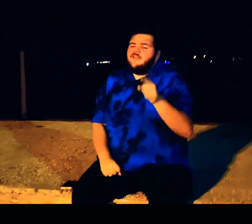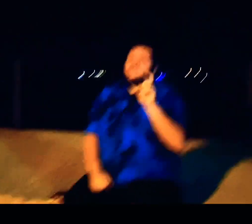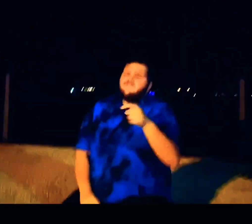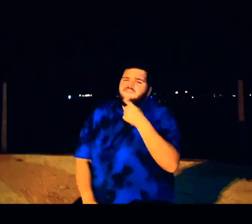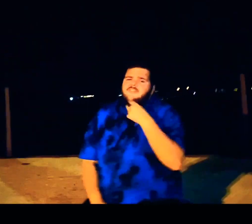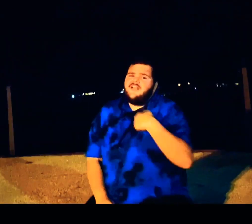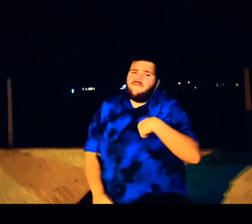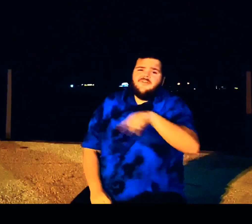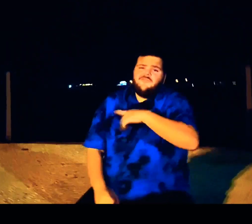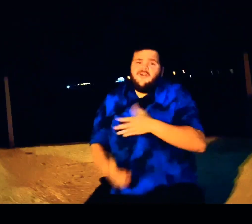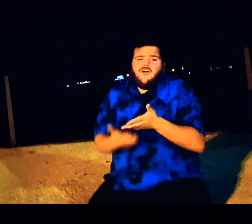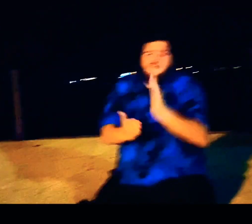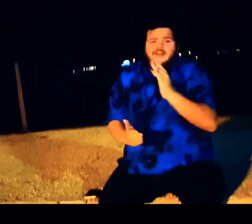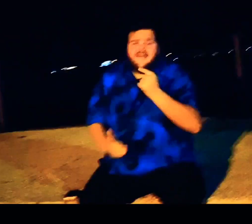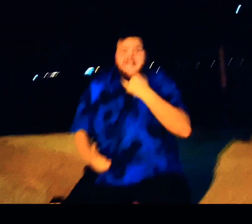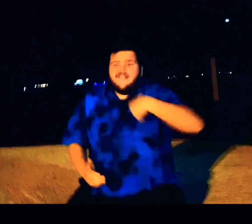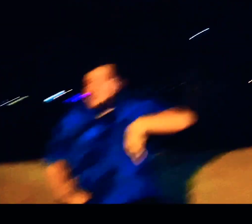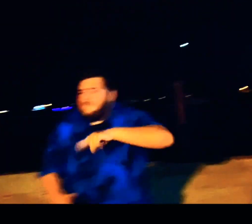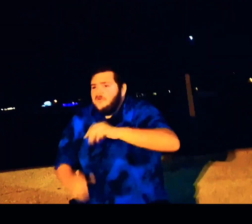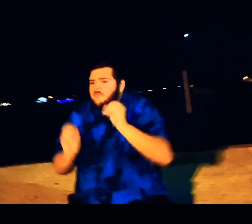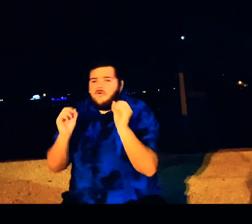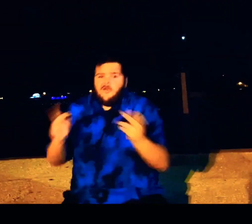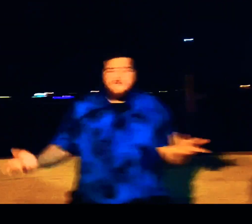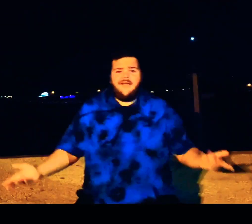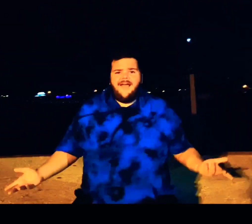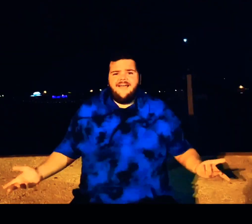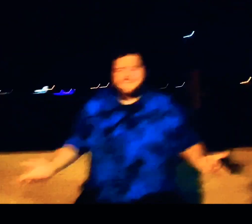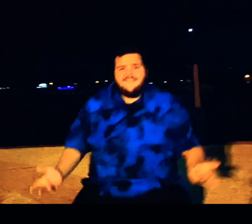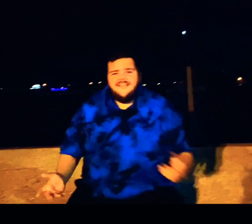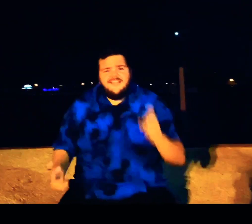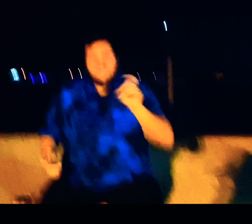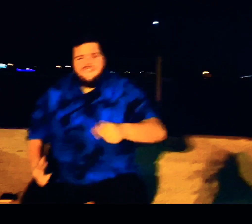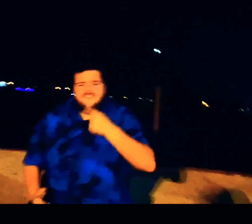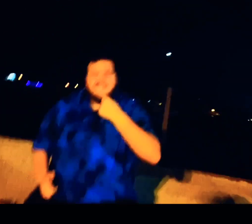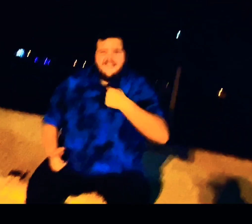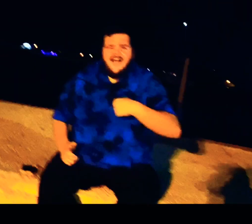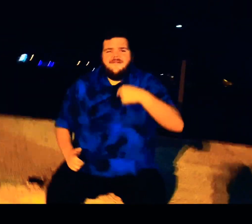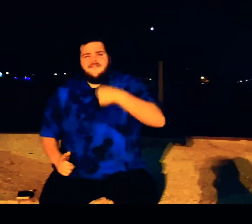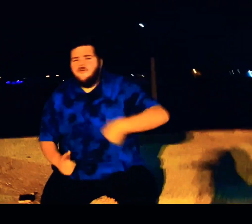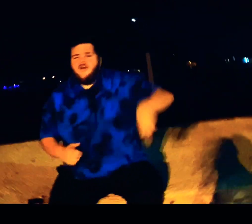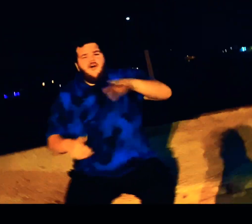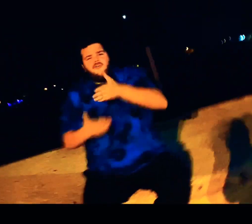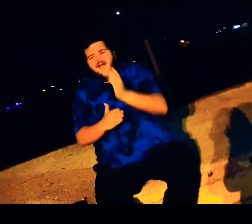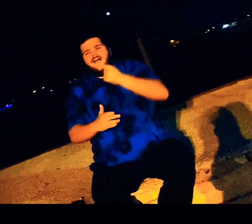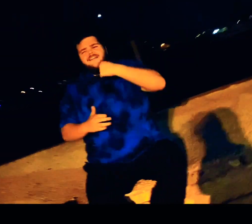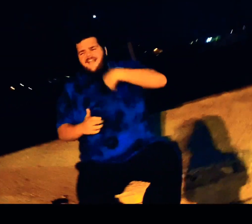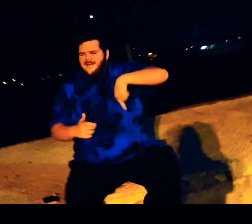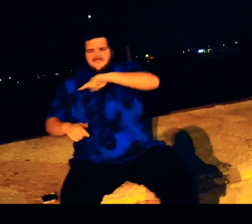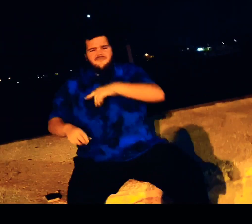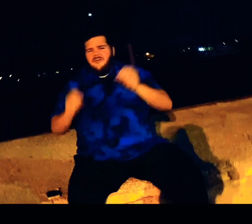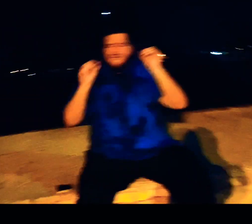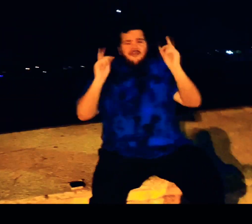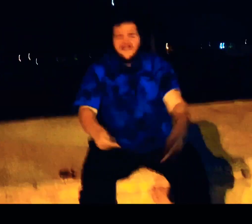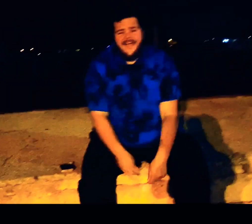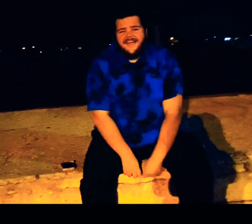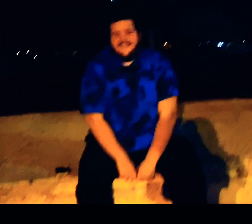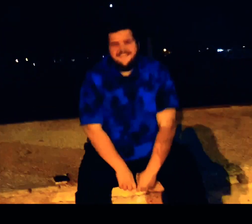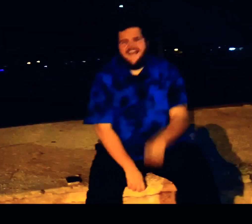tell me we're alright tell me we're okay need you to tell me we're alright, tell me we're okay